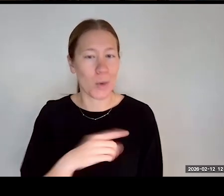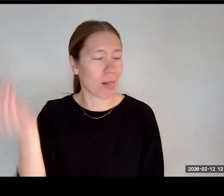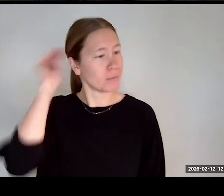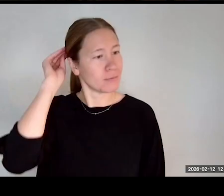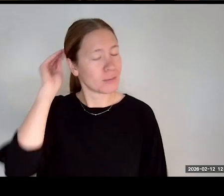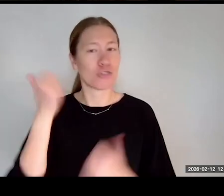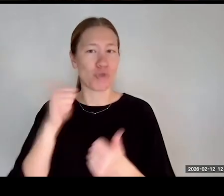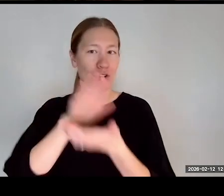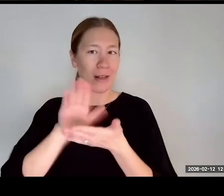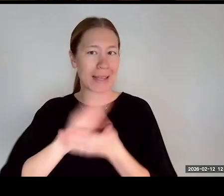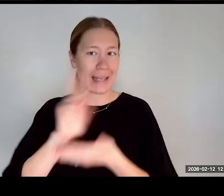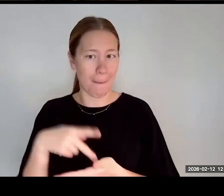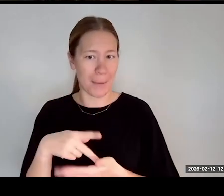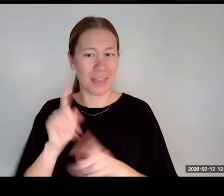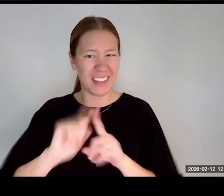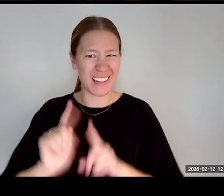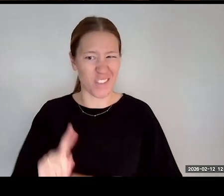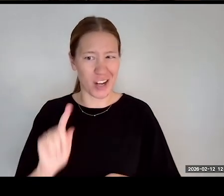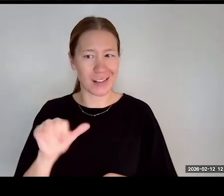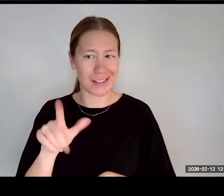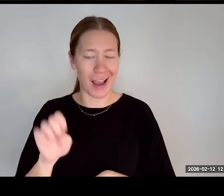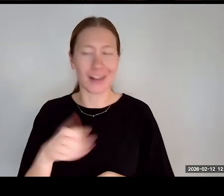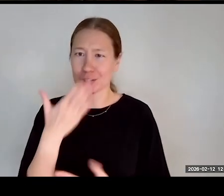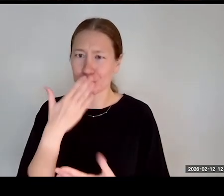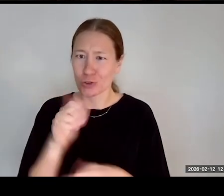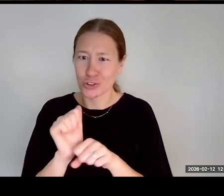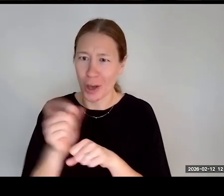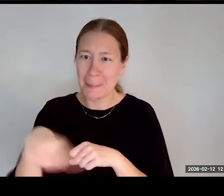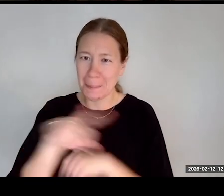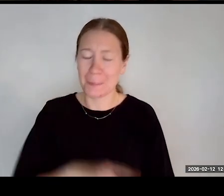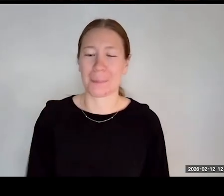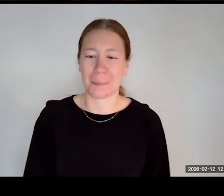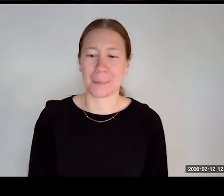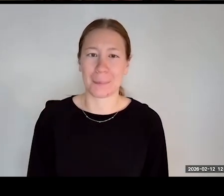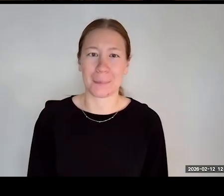and make them more accessible. Good work y'all. Okay, so next we're gonna look at our headings.